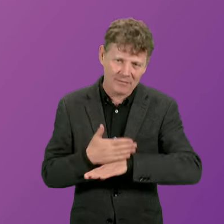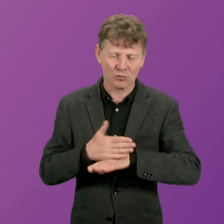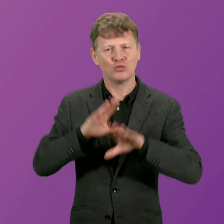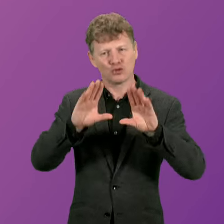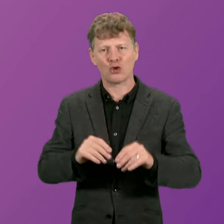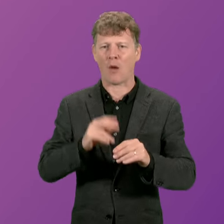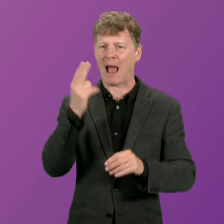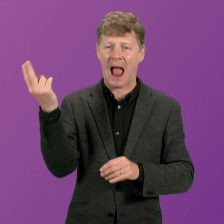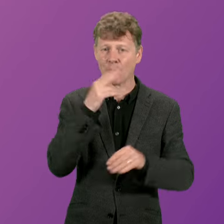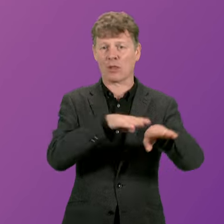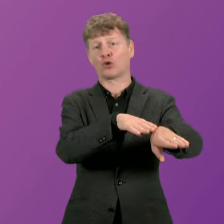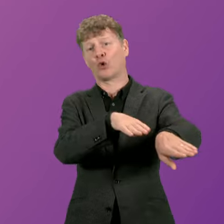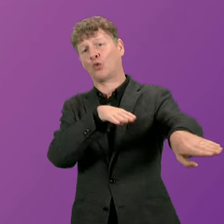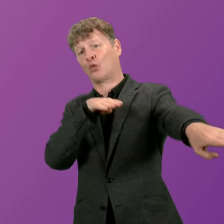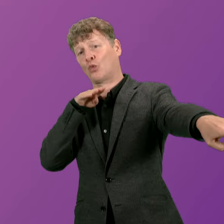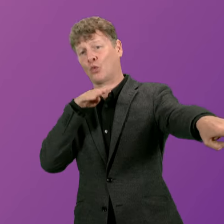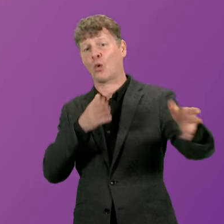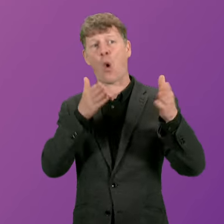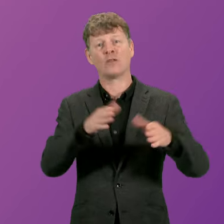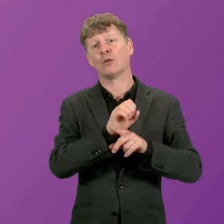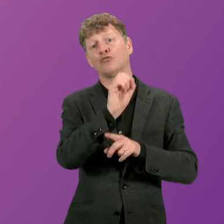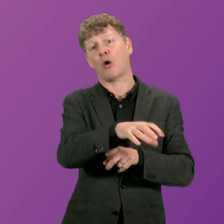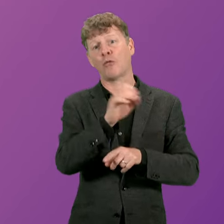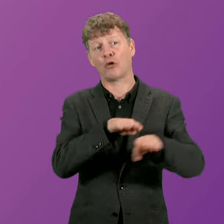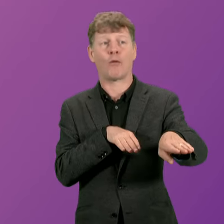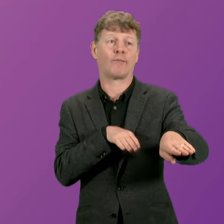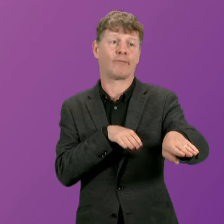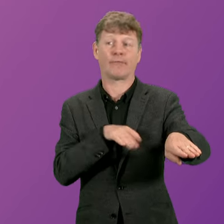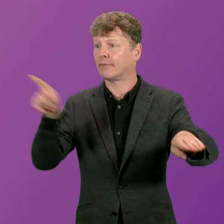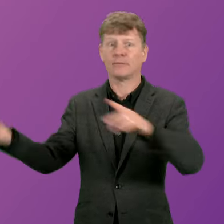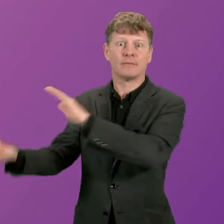queueing for hours on end to drop off patients at Aberdeen Royal infirmary?